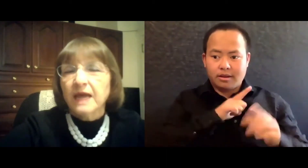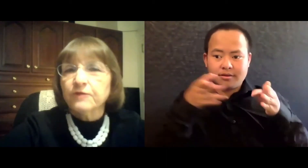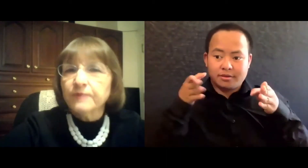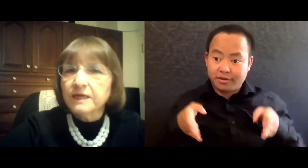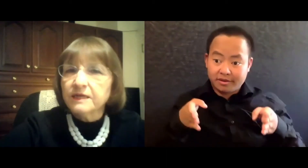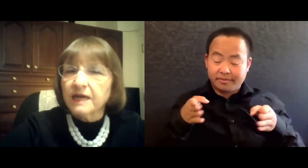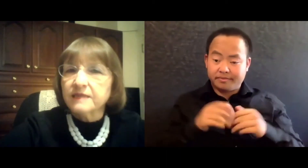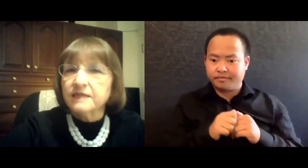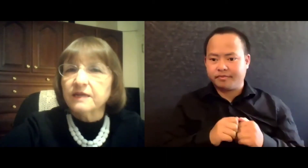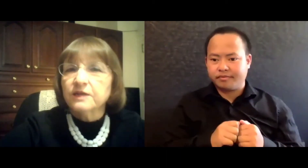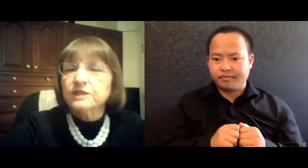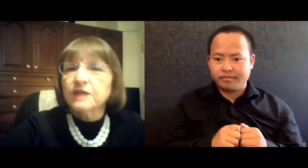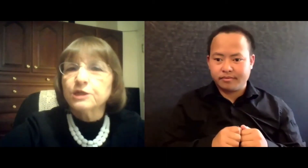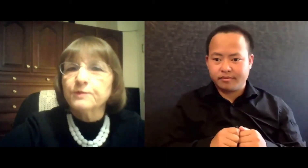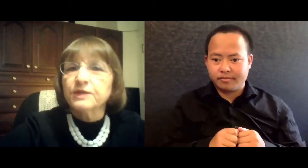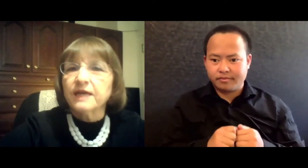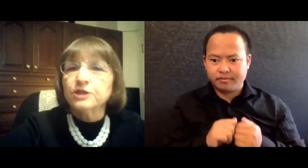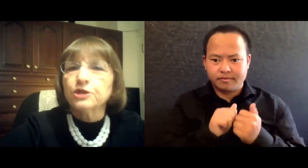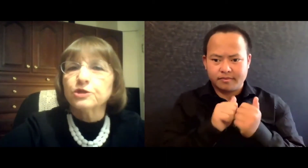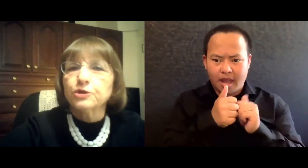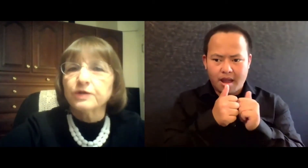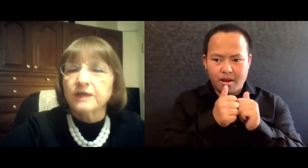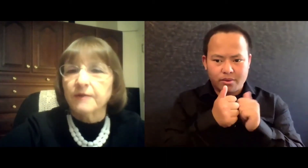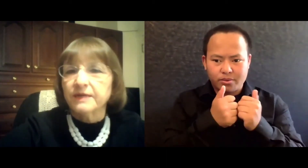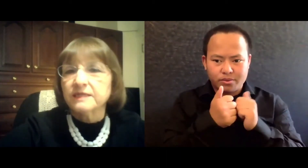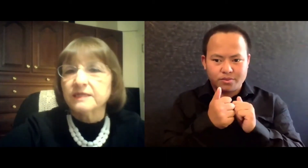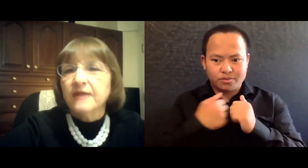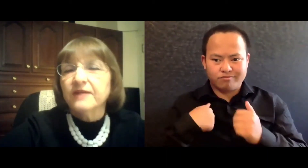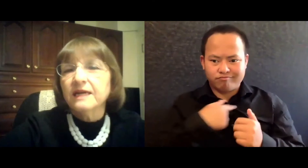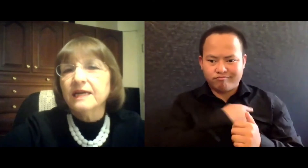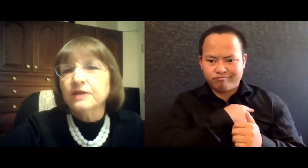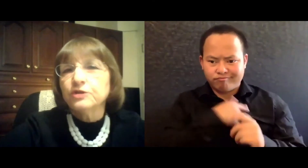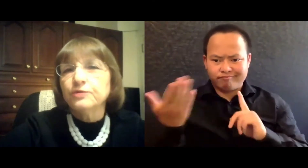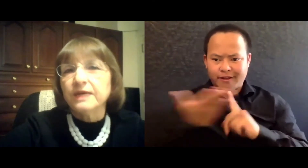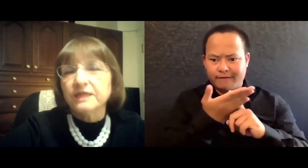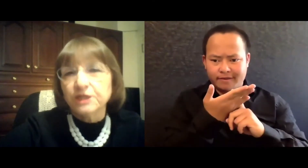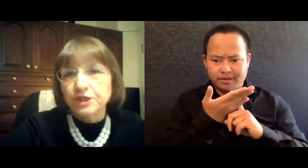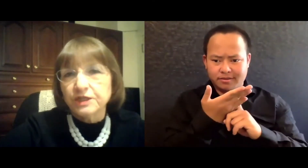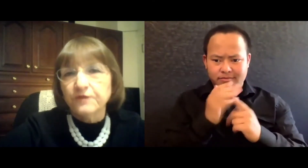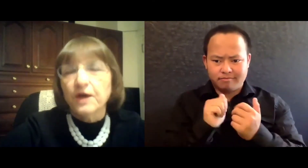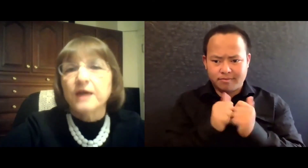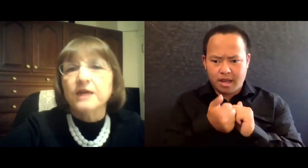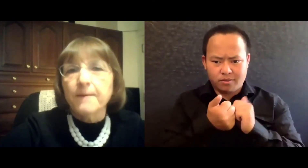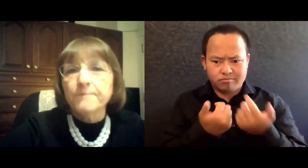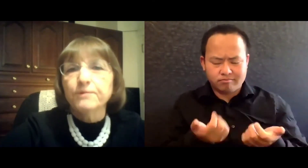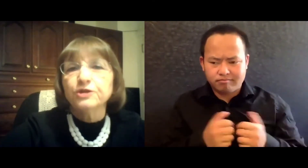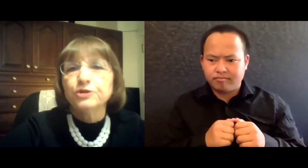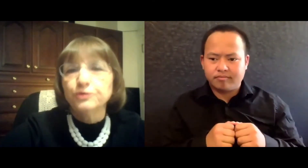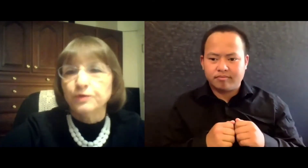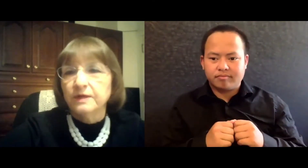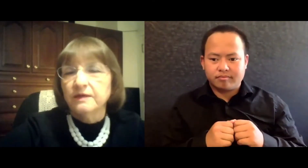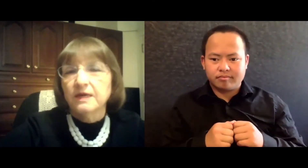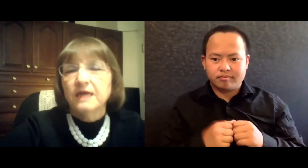And recognizing such potential shortcomings then led to initiative number two,